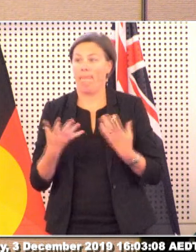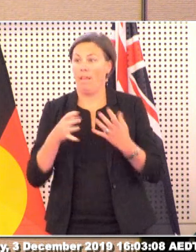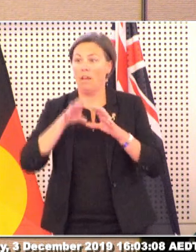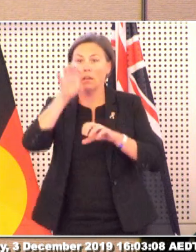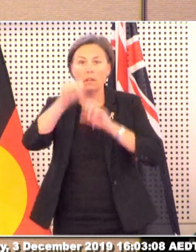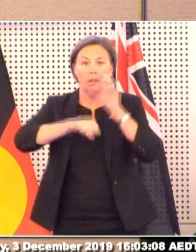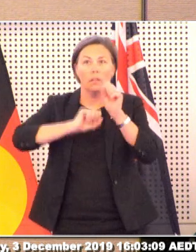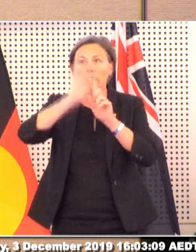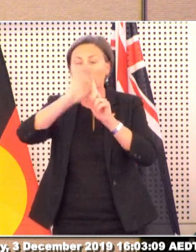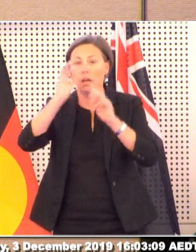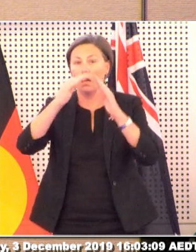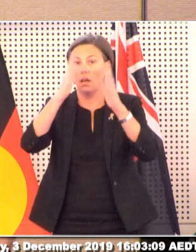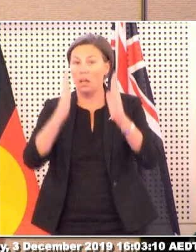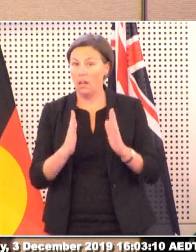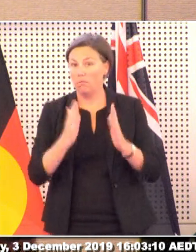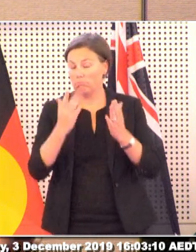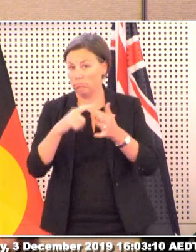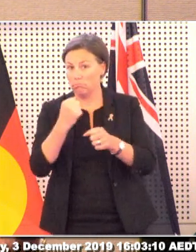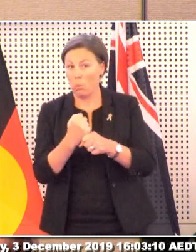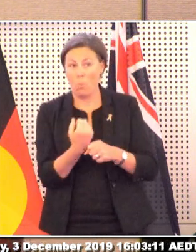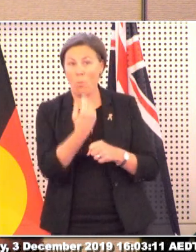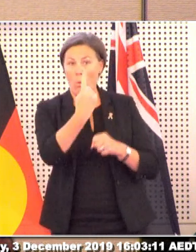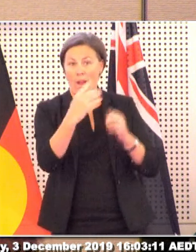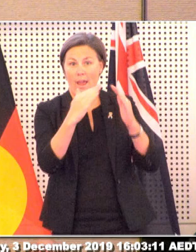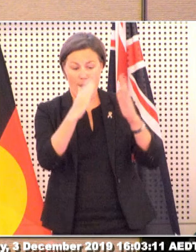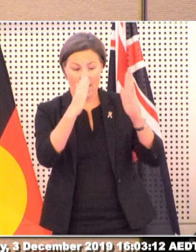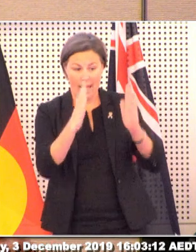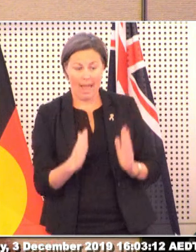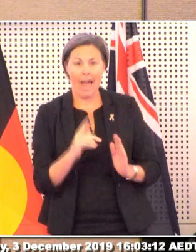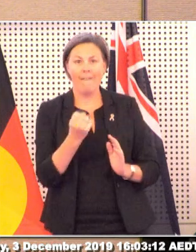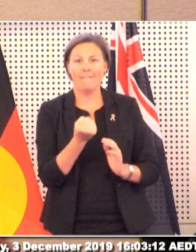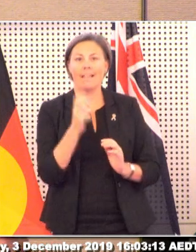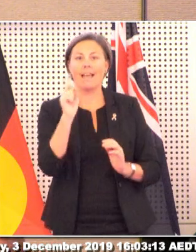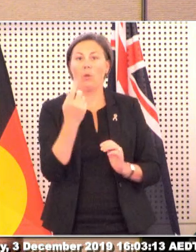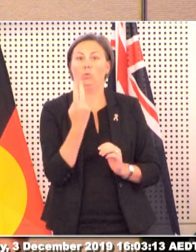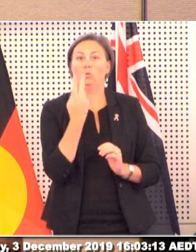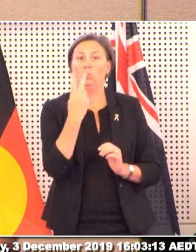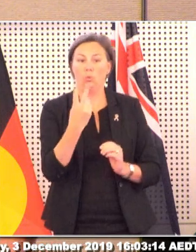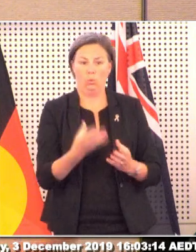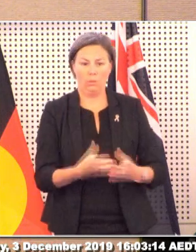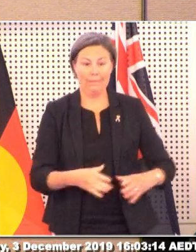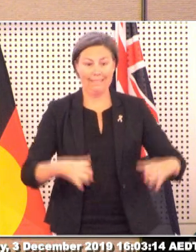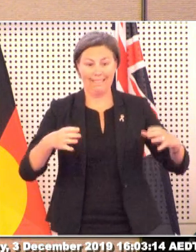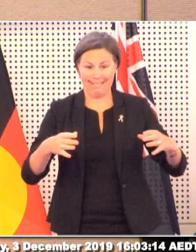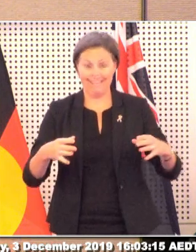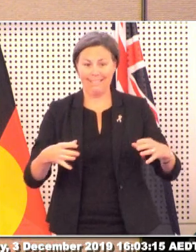I have one house that they put in a second sink so that the residents – there’s four out of the five residents are in wheelchairs.